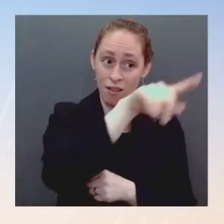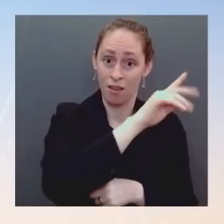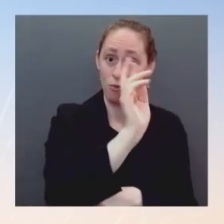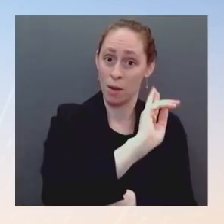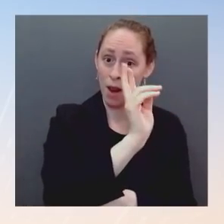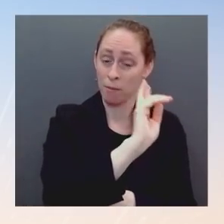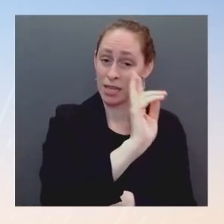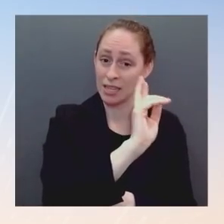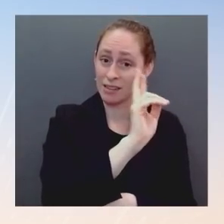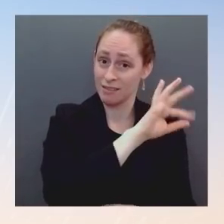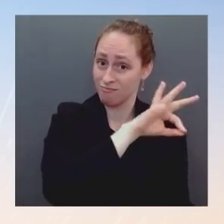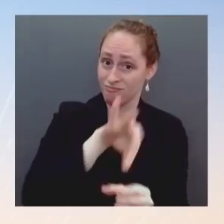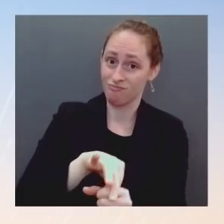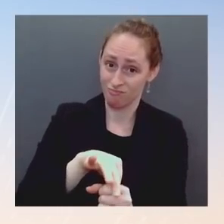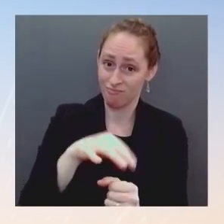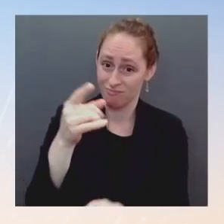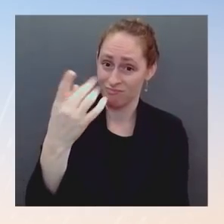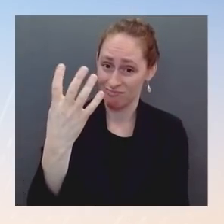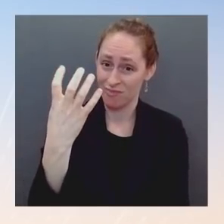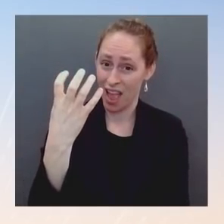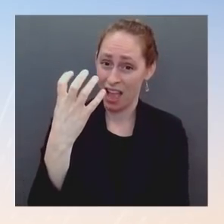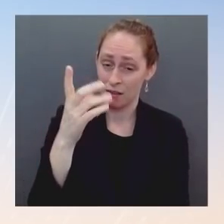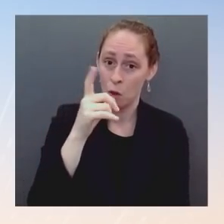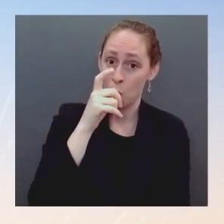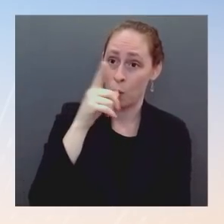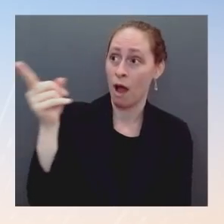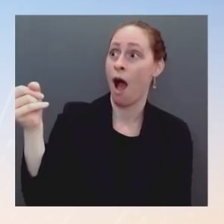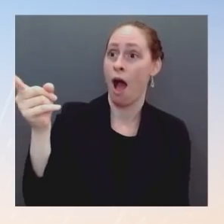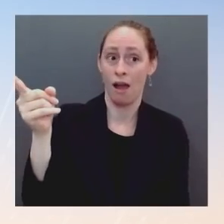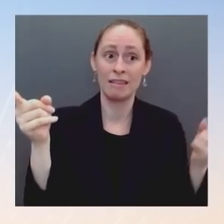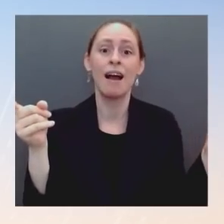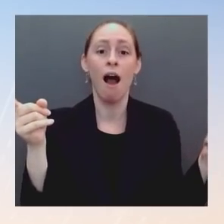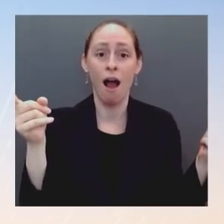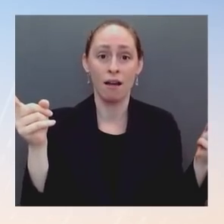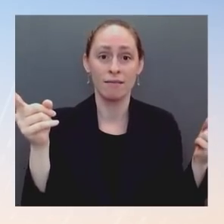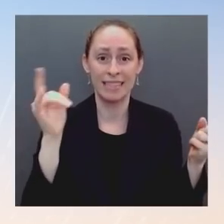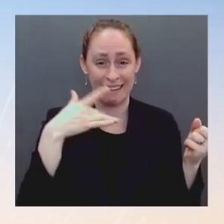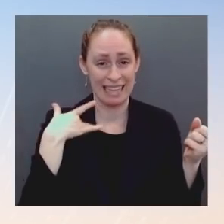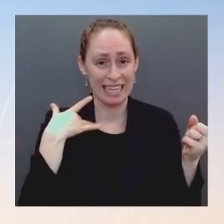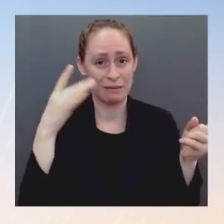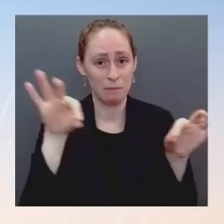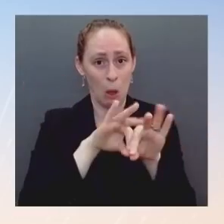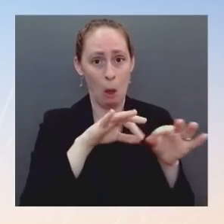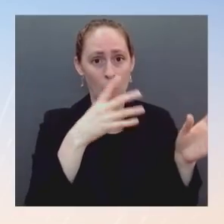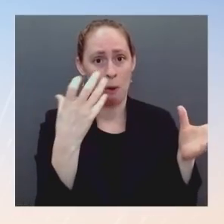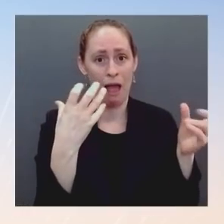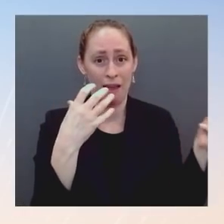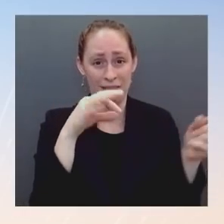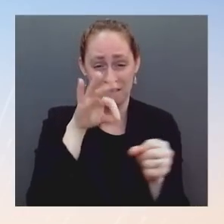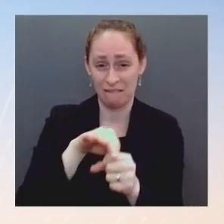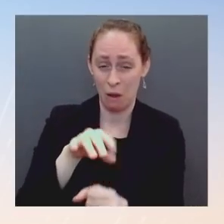is going to select a woman -- a Black woman -- who is qualified, who is prepared,